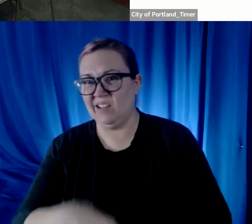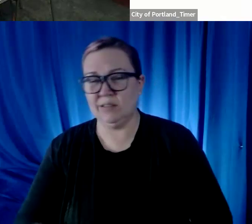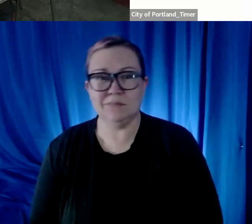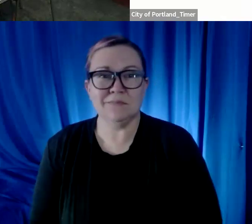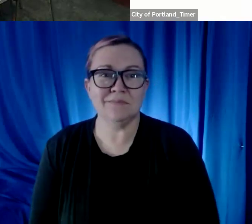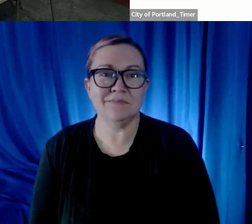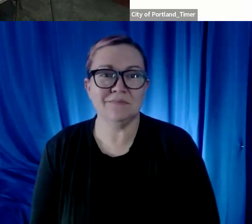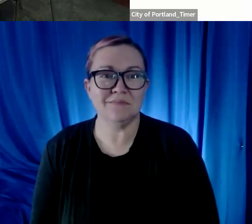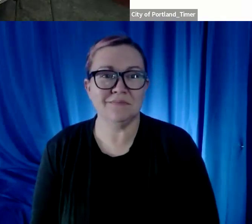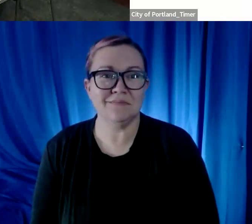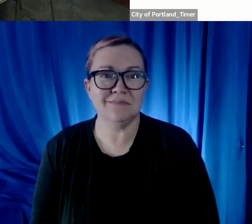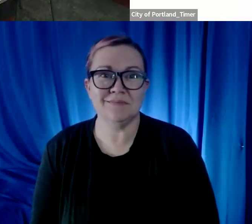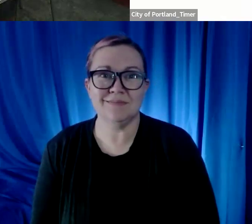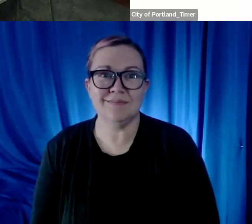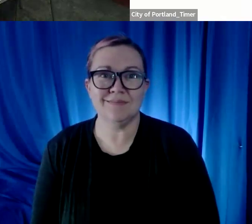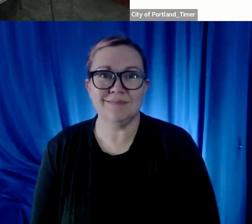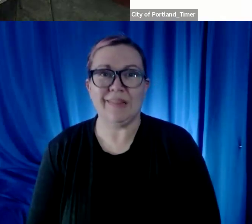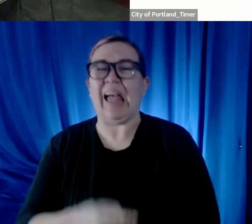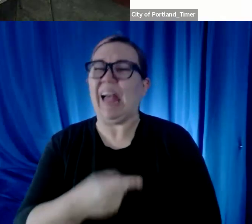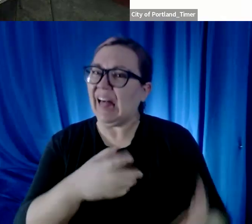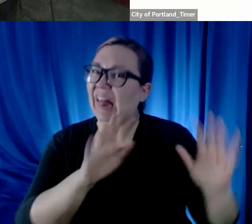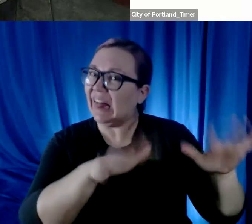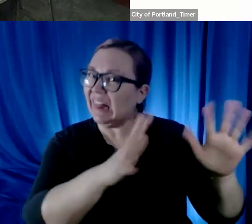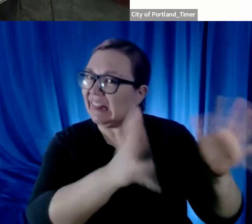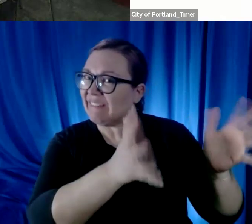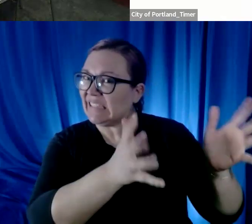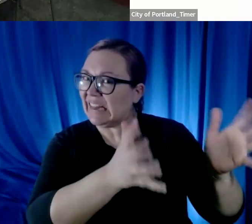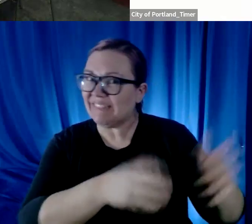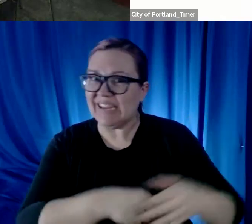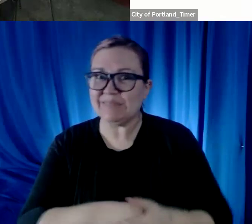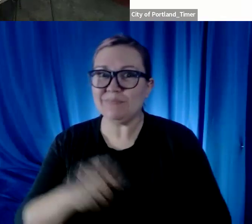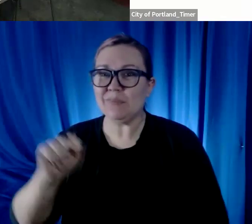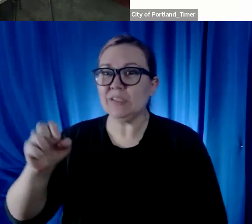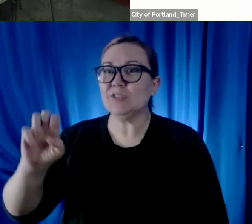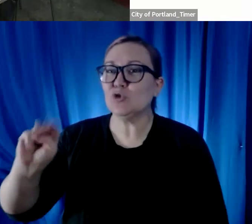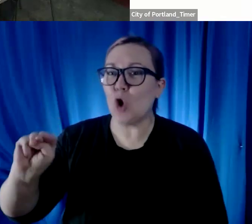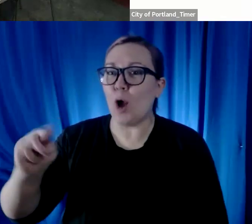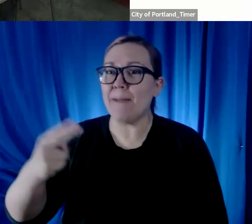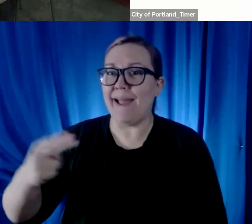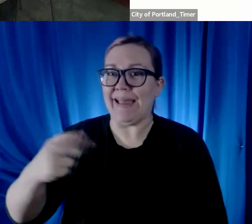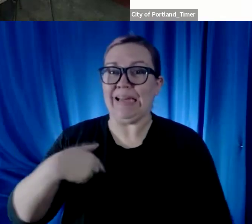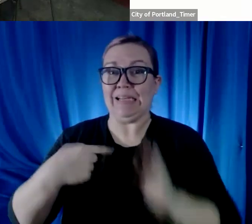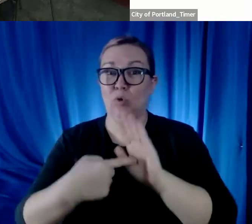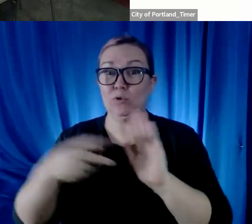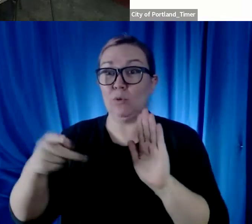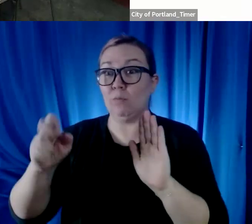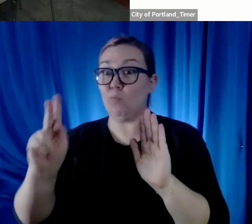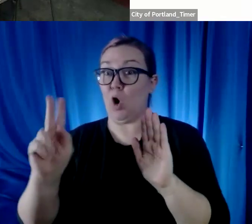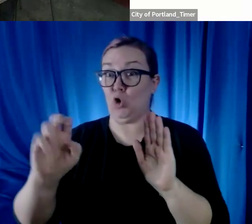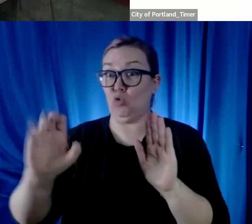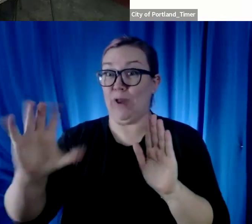They're sweating it. I am Tom Haig and I'm representing Parks and Rec Citywide Sports.